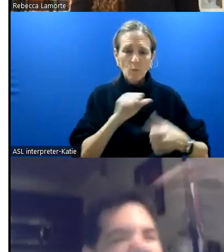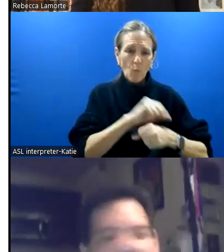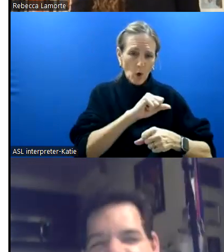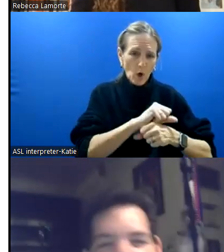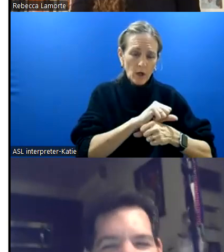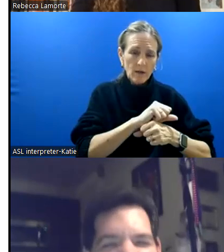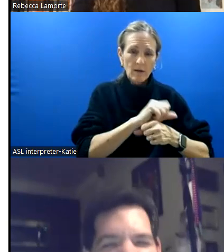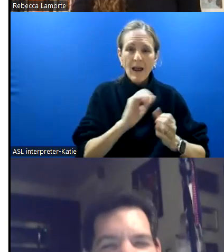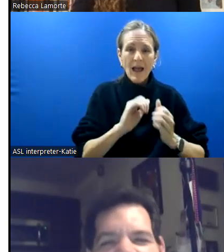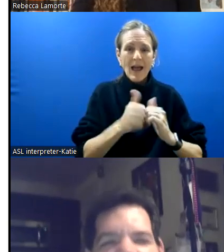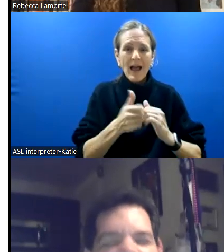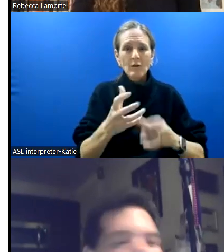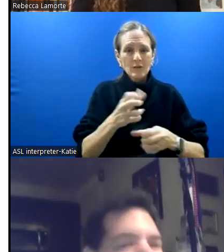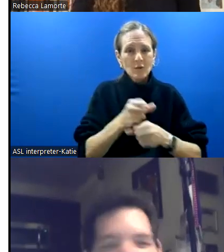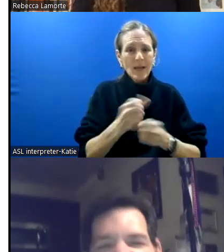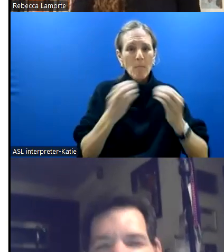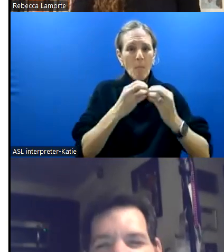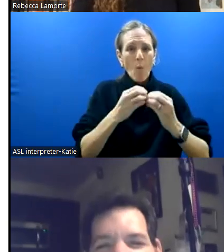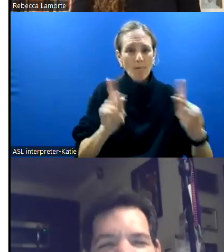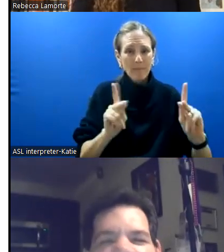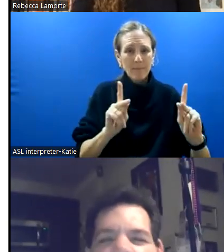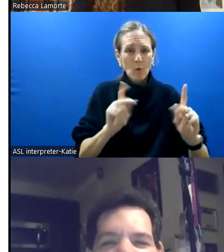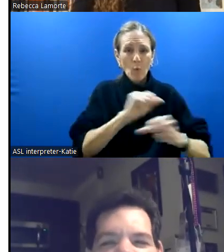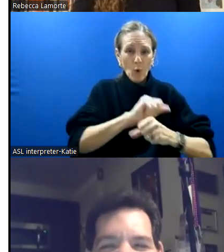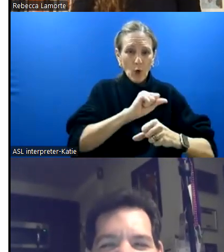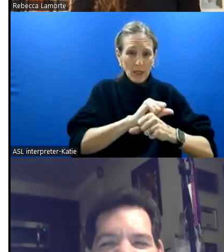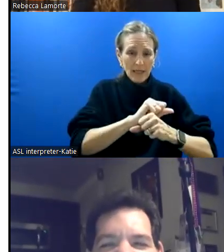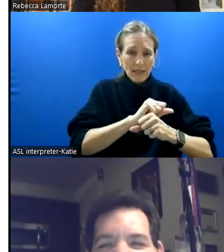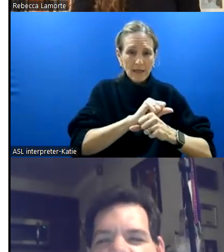how to get more people employed by reforming Medicaid.